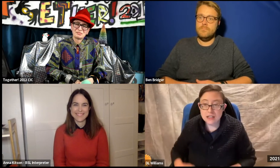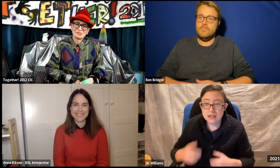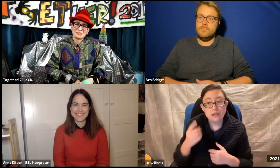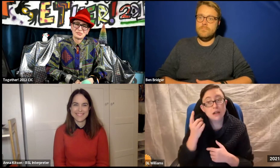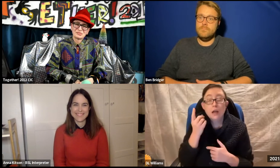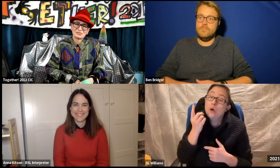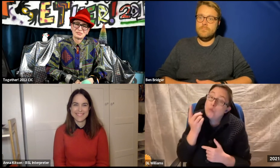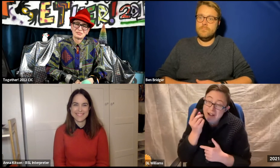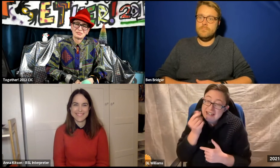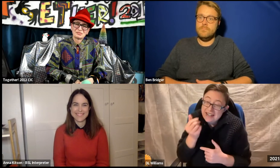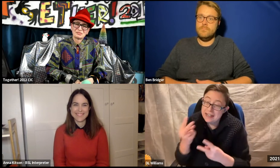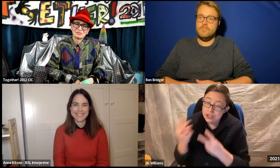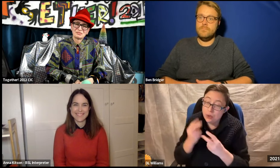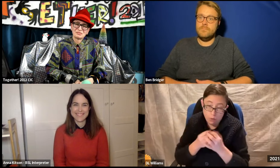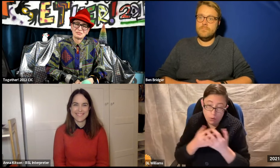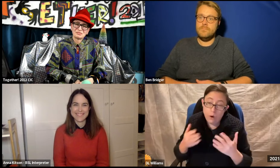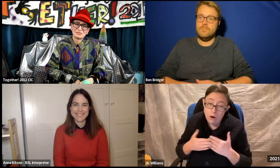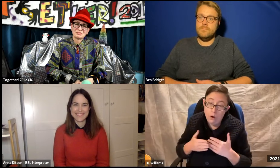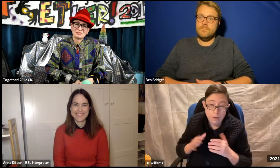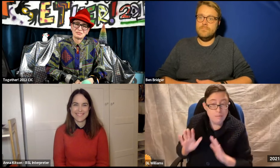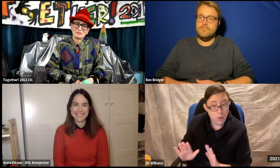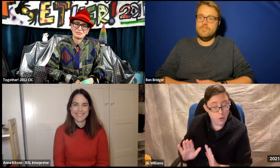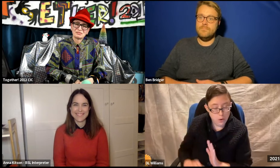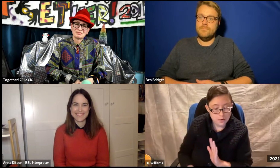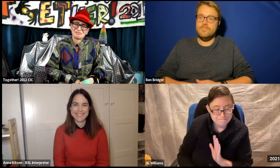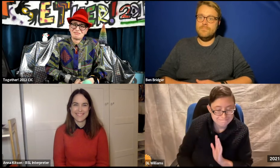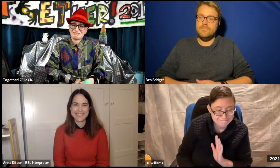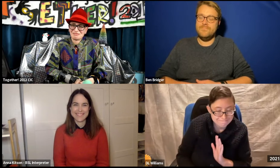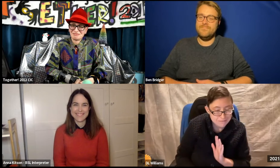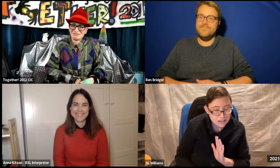They have seen me nervous backstage,